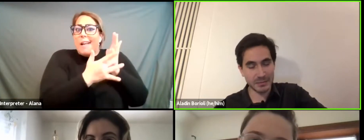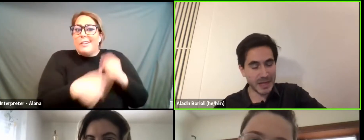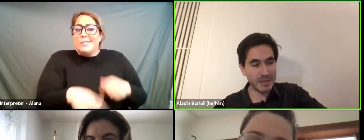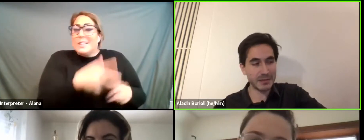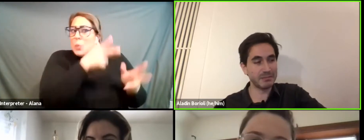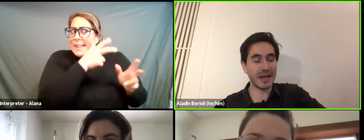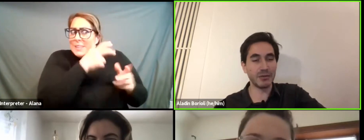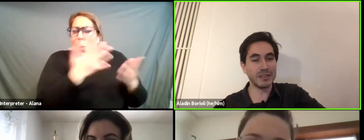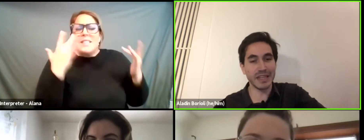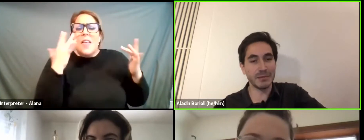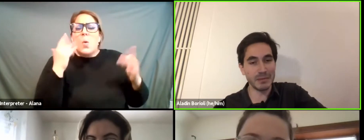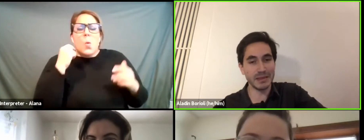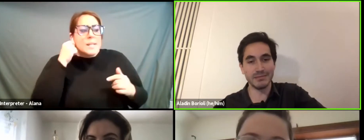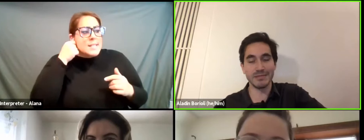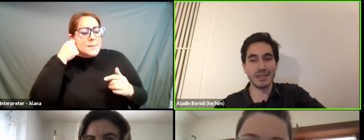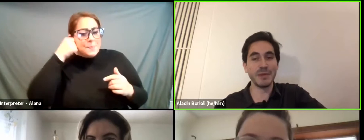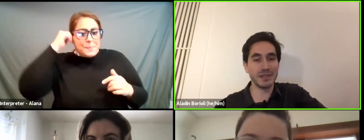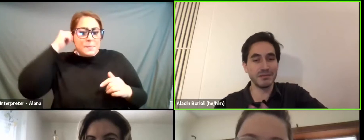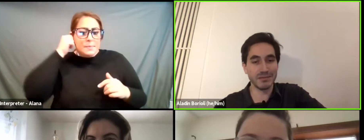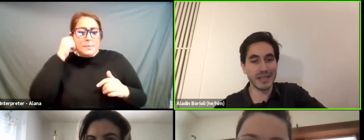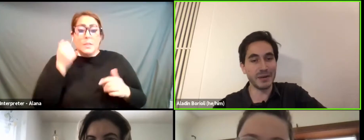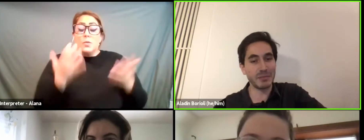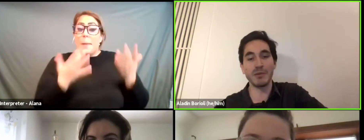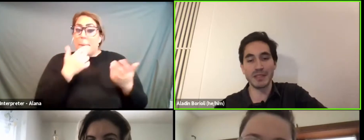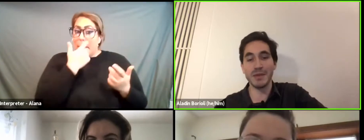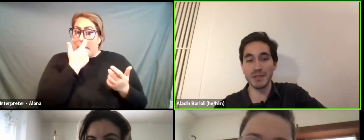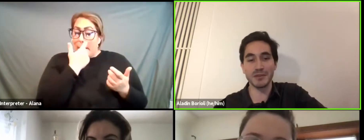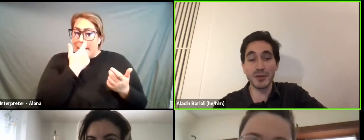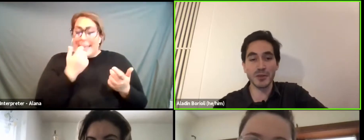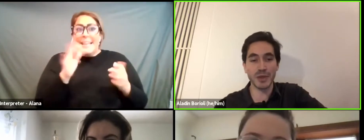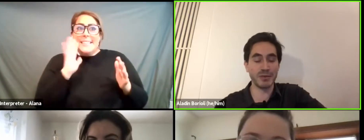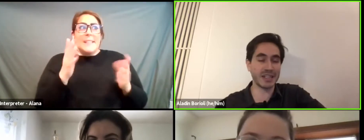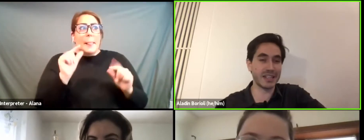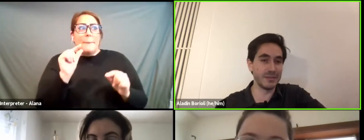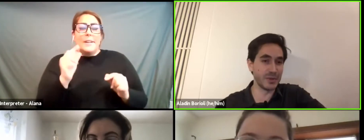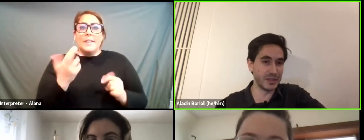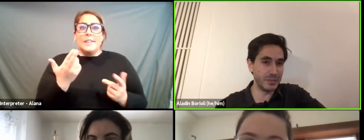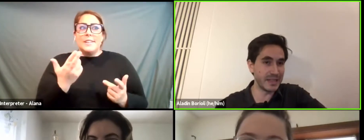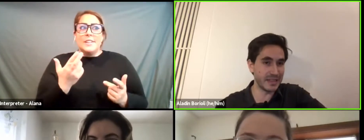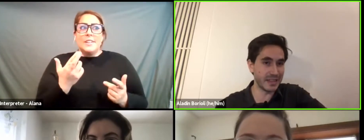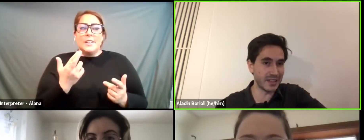maybe I would dare maybe daring but maybe it's the first way we actually monitor bees is actually